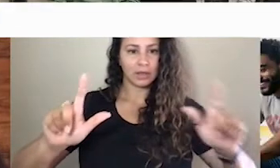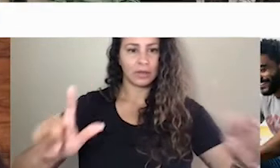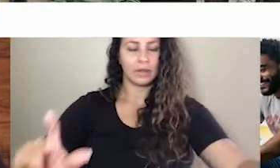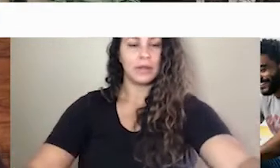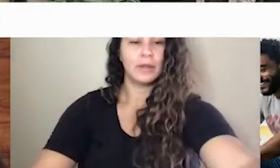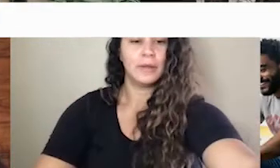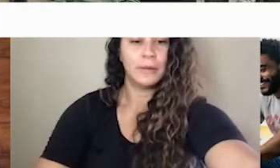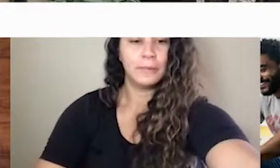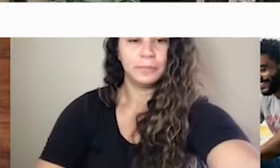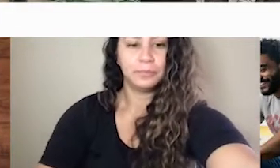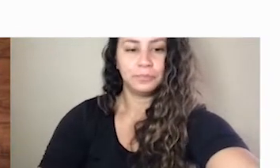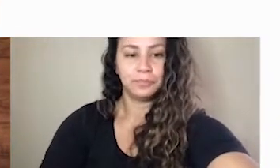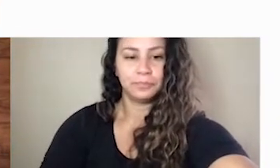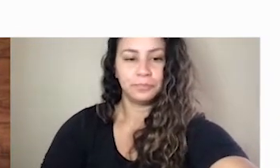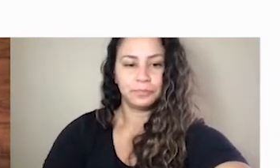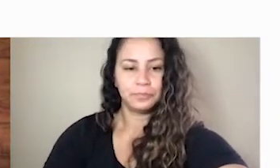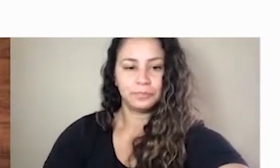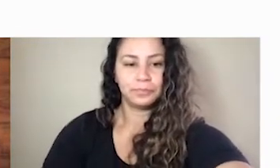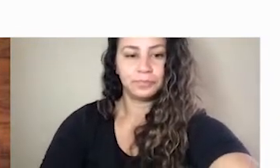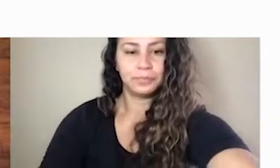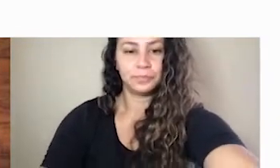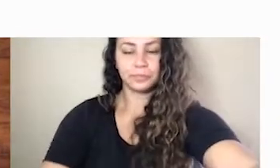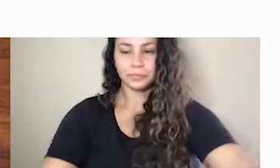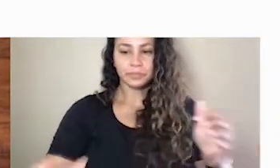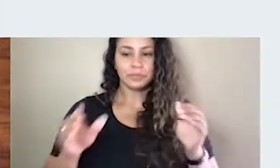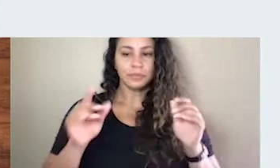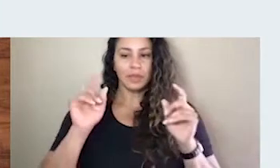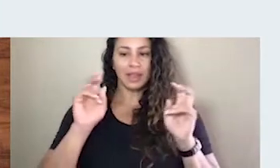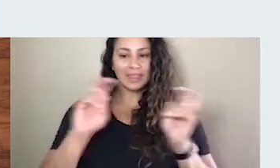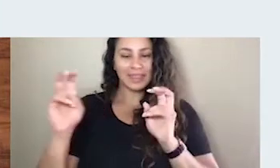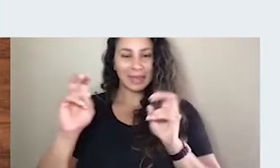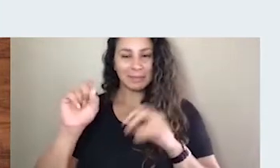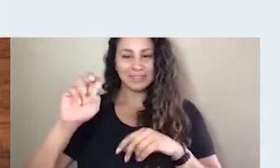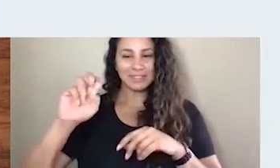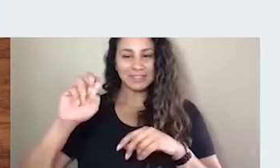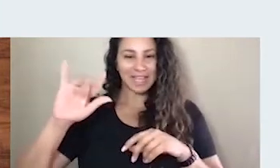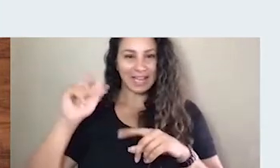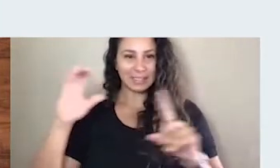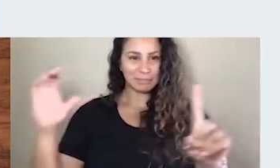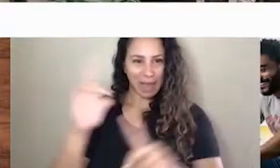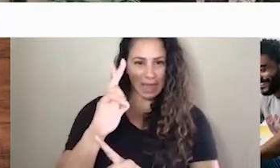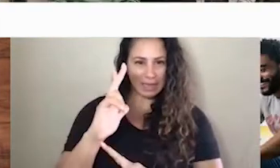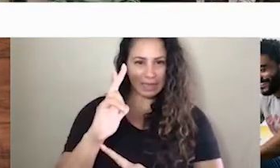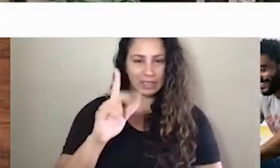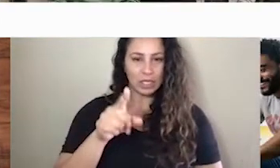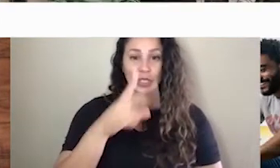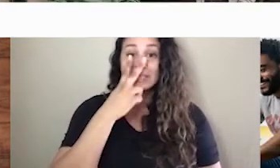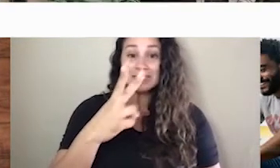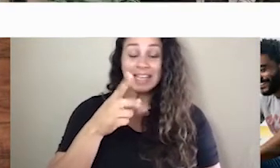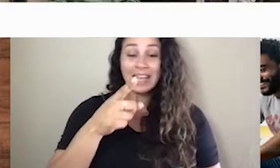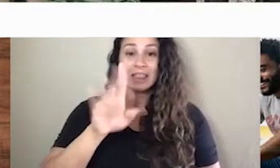AND YOU CAN SEE THAT THE BUTTON ON THE TOP RIGHT CORNER